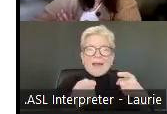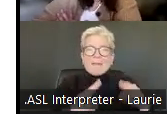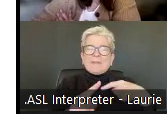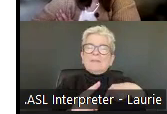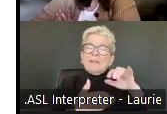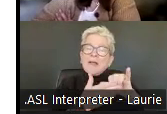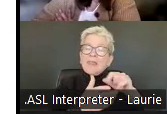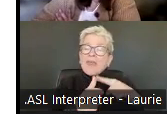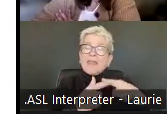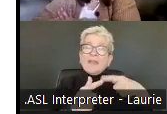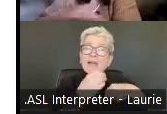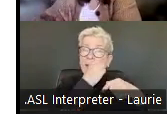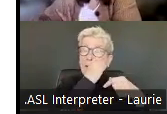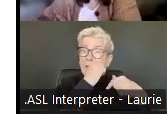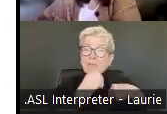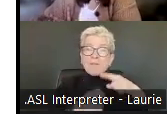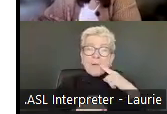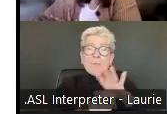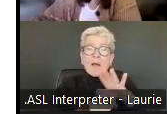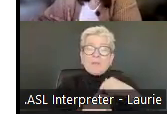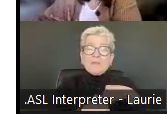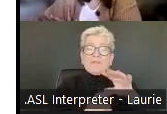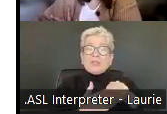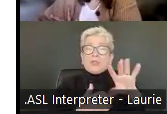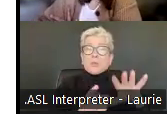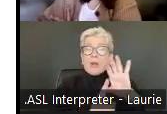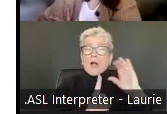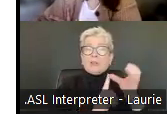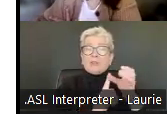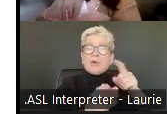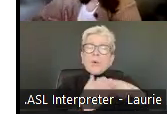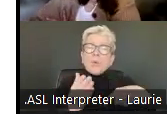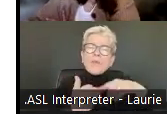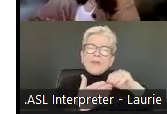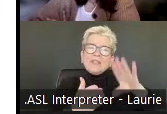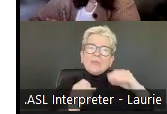culture, and what a student can expect throughout the school year. And we know